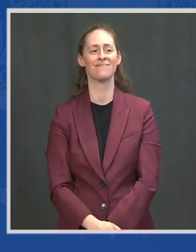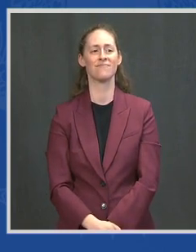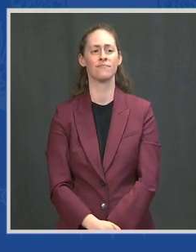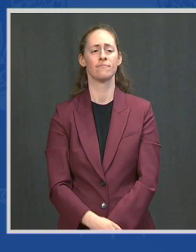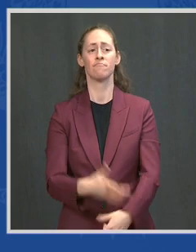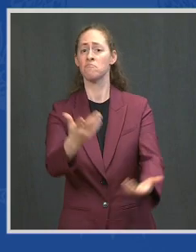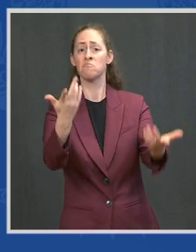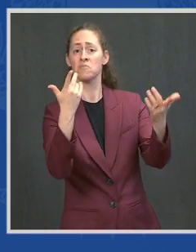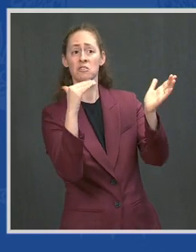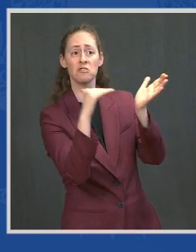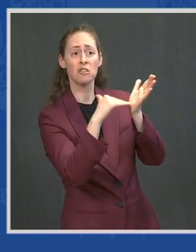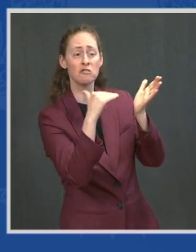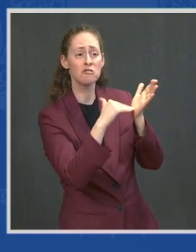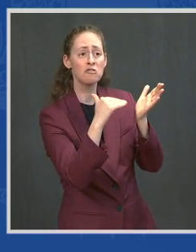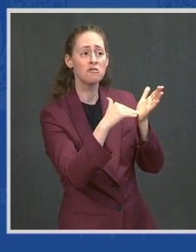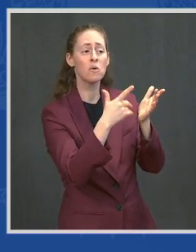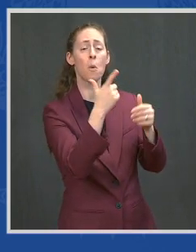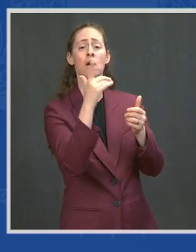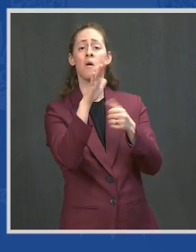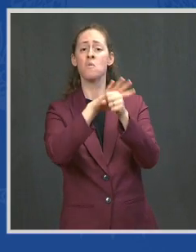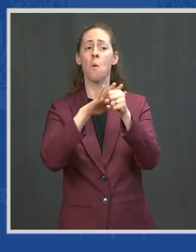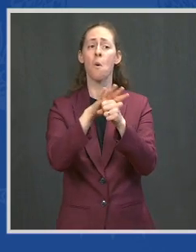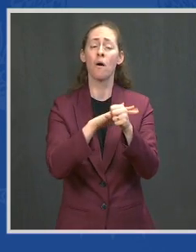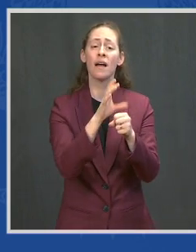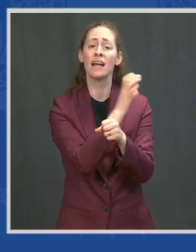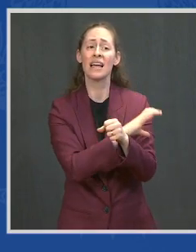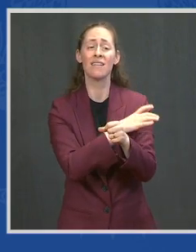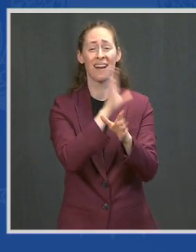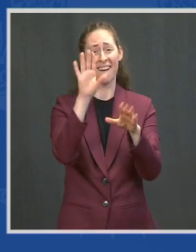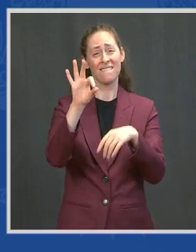It's free. It's nearby. Every adult is eligible.